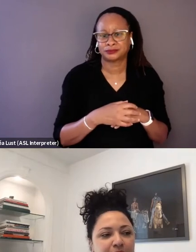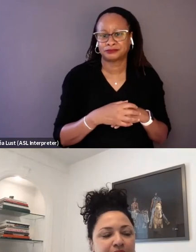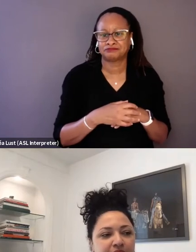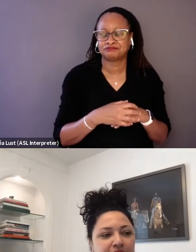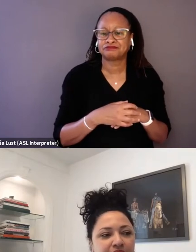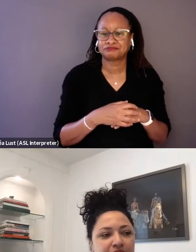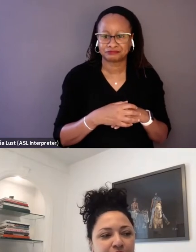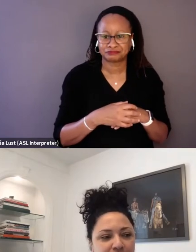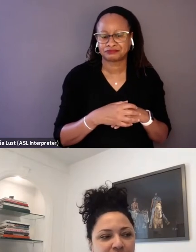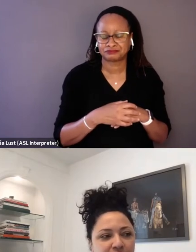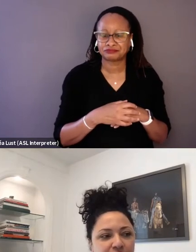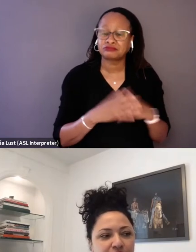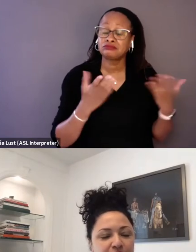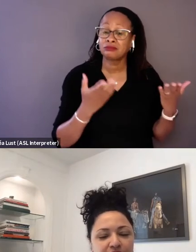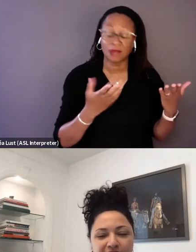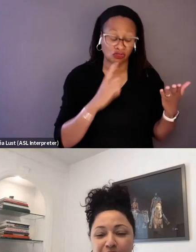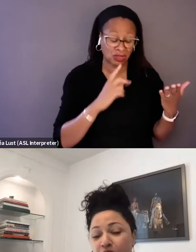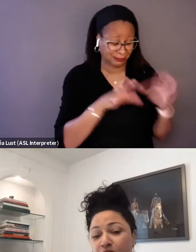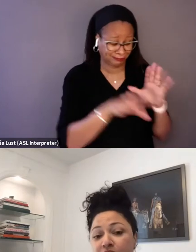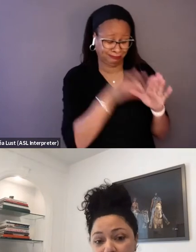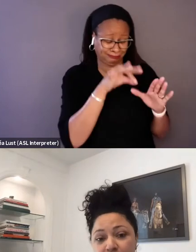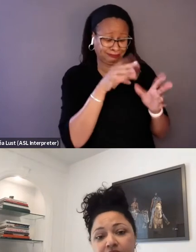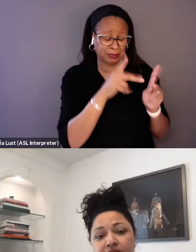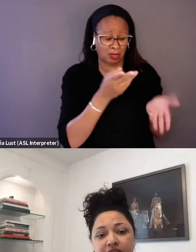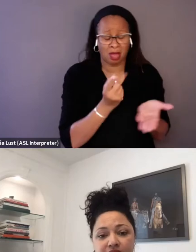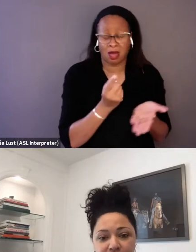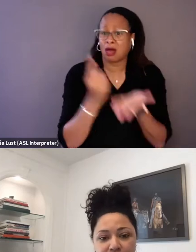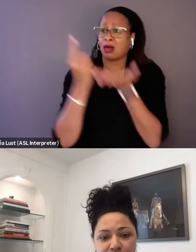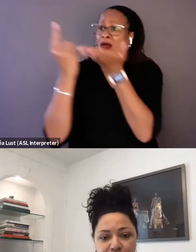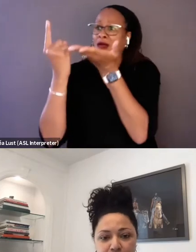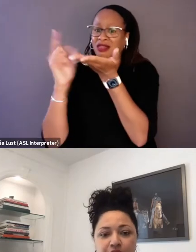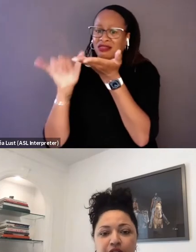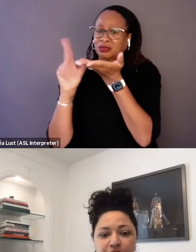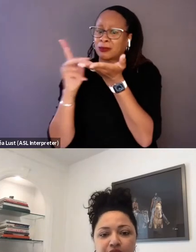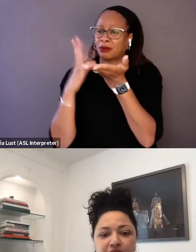up the voices of folks that have been overlooked with, even in the queer community.